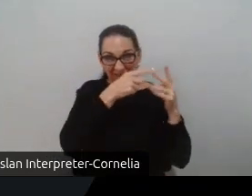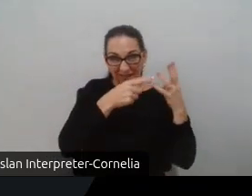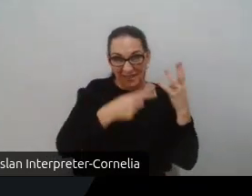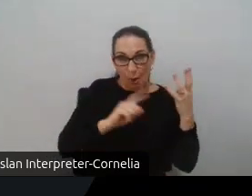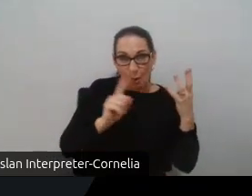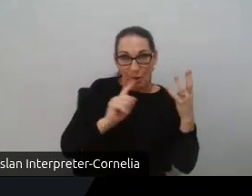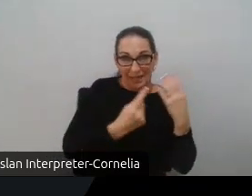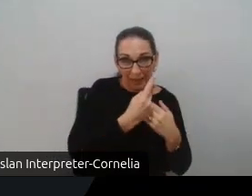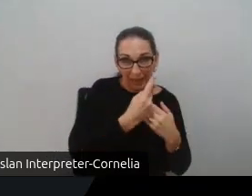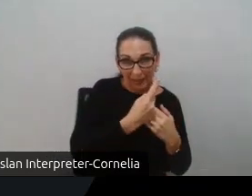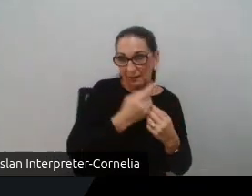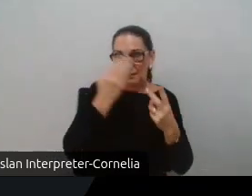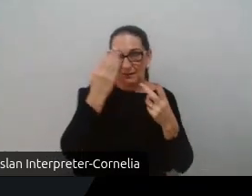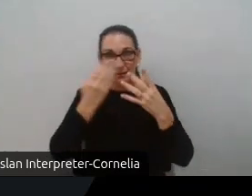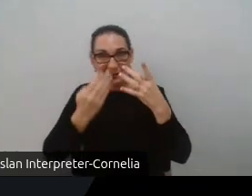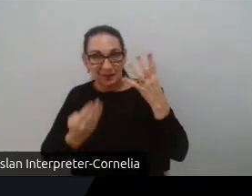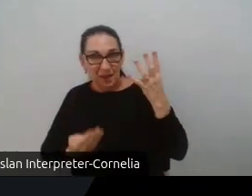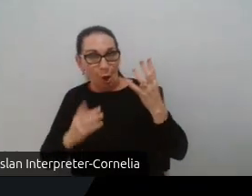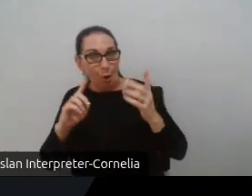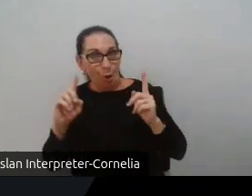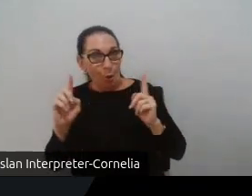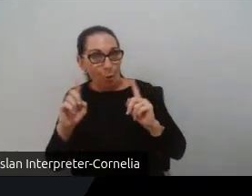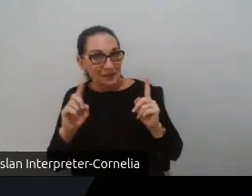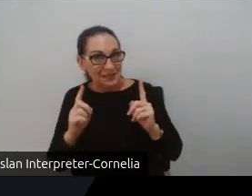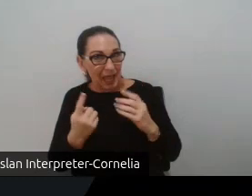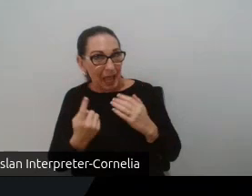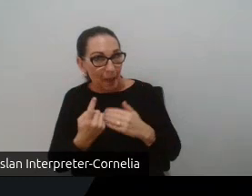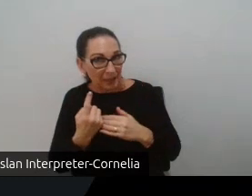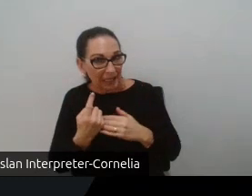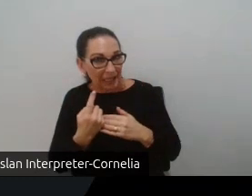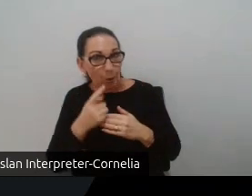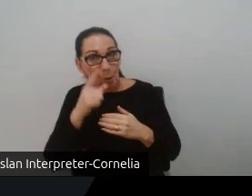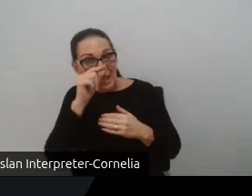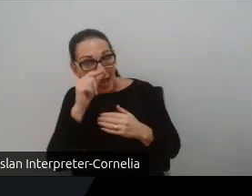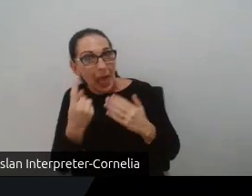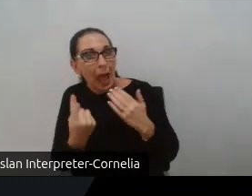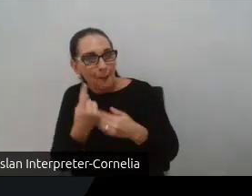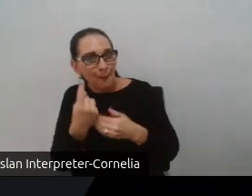and this is what can happen when we have a lawyer in a magistrate court and what more conditions